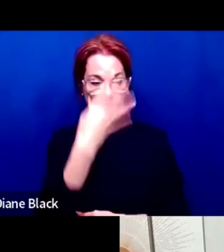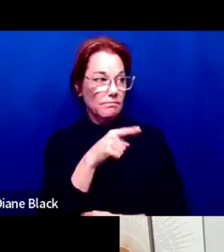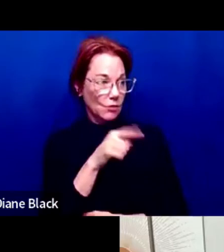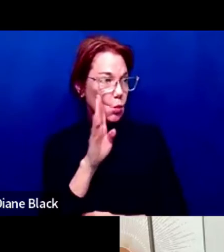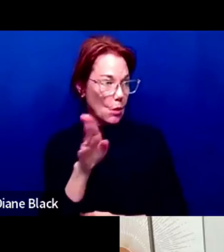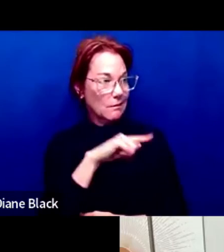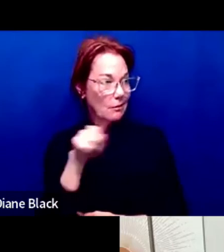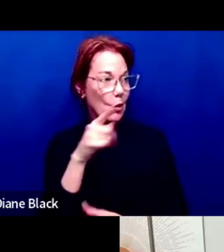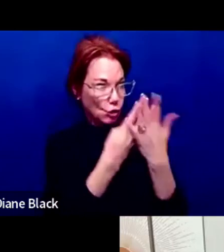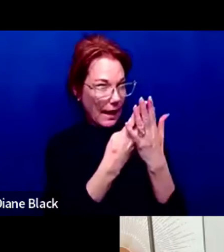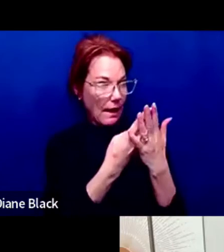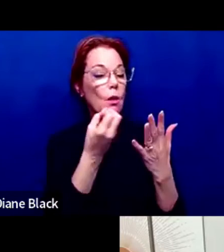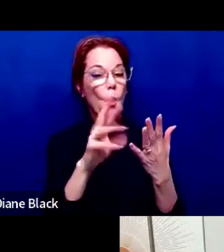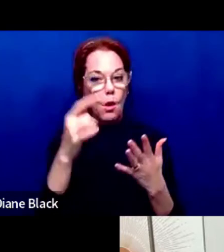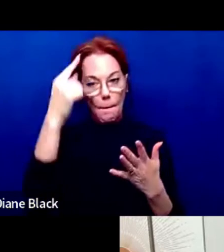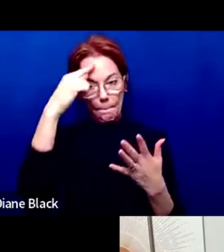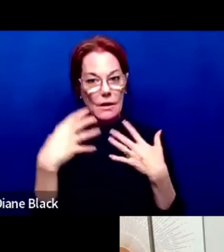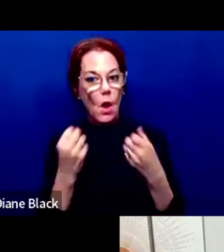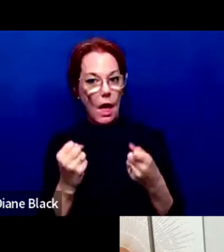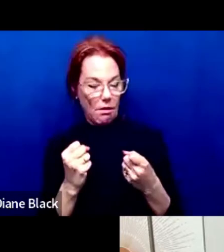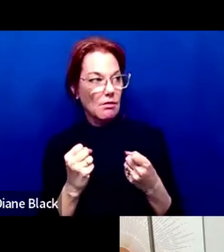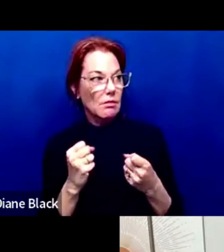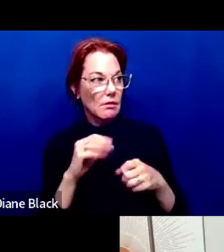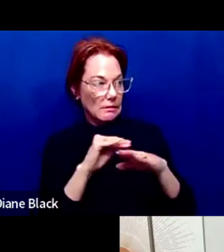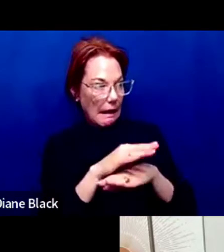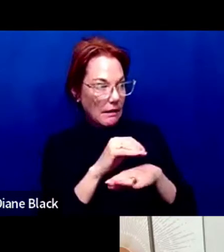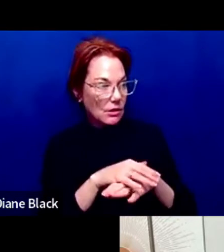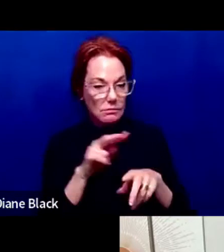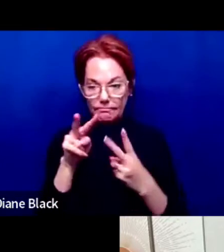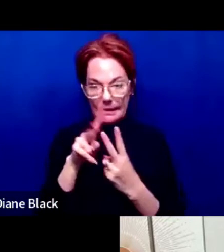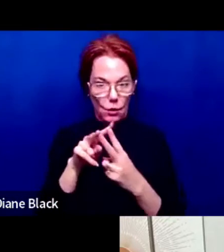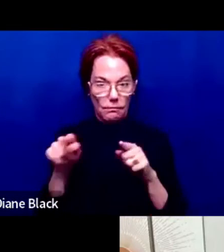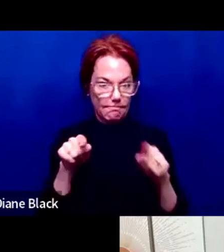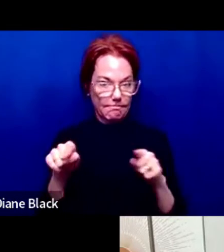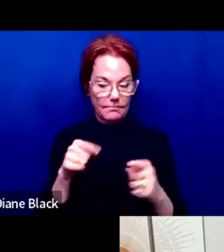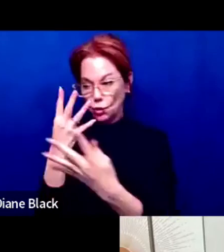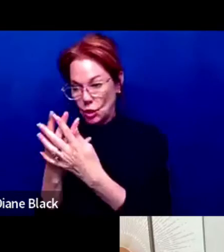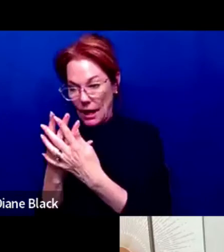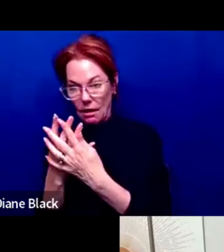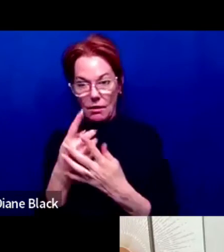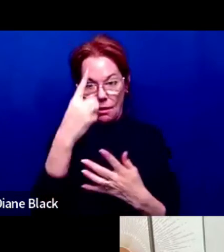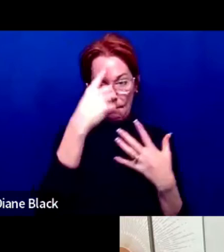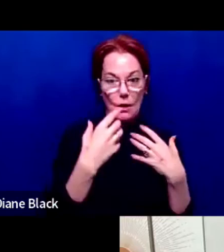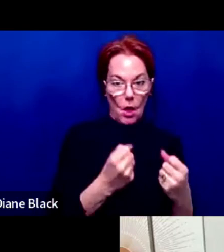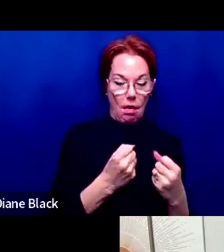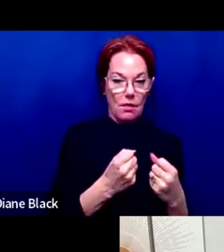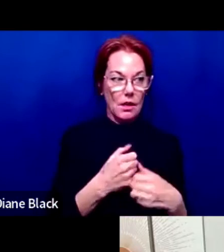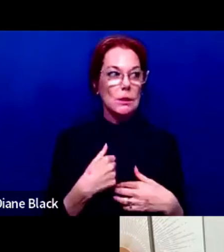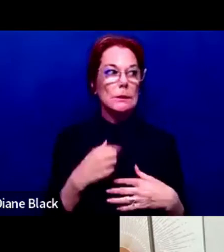don't get locked up, and it's mental institute or you're going to jail. So I decided to ladder to go to the place where I was